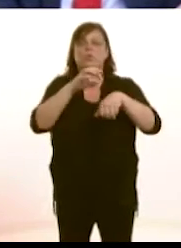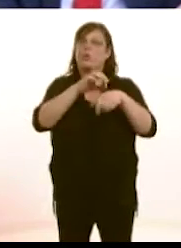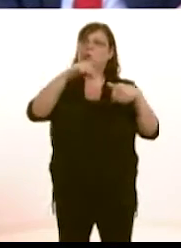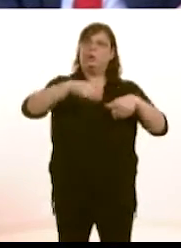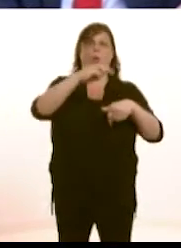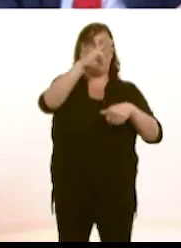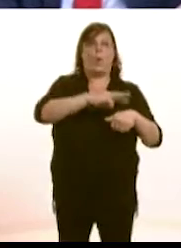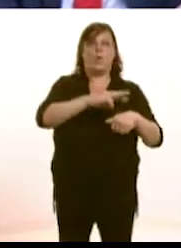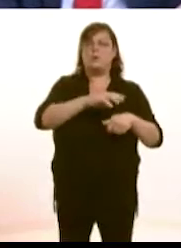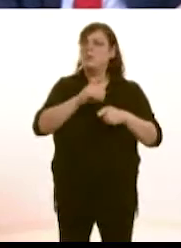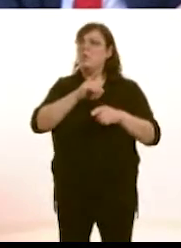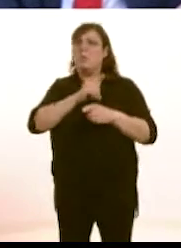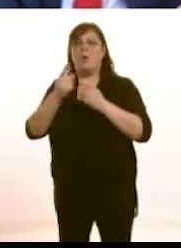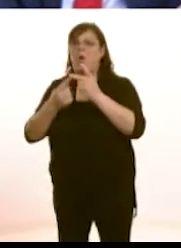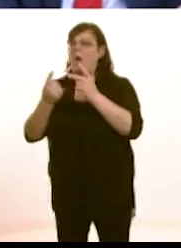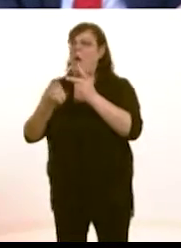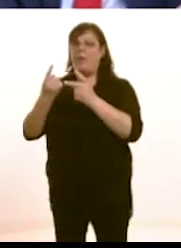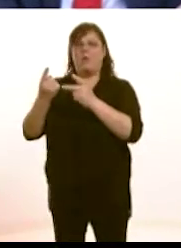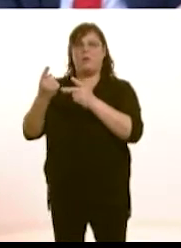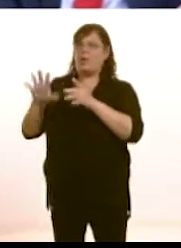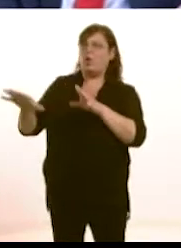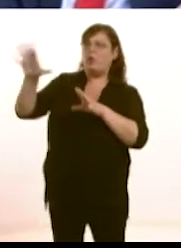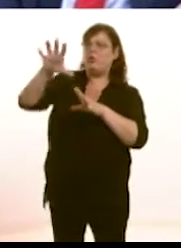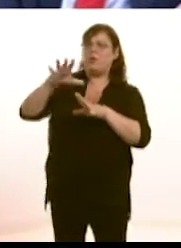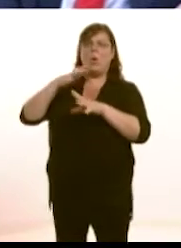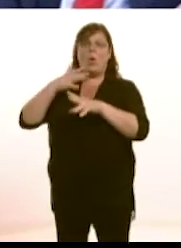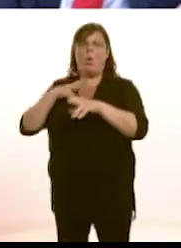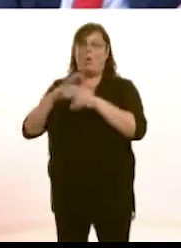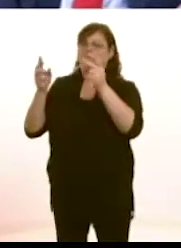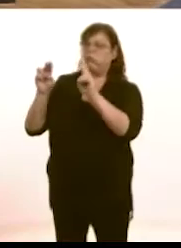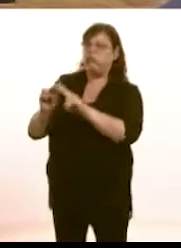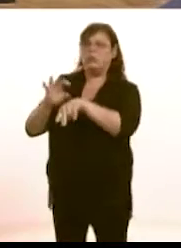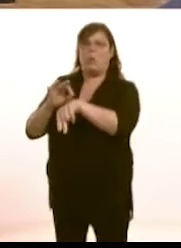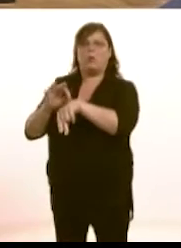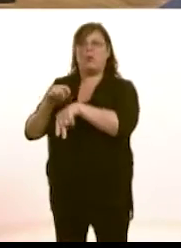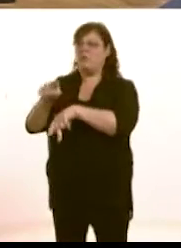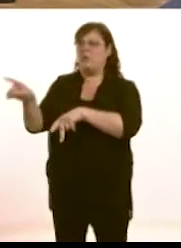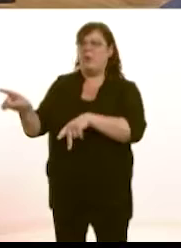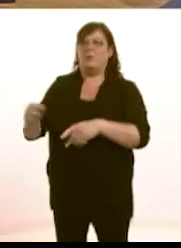try to create a situation where fewer and fewer doctors are available to treat our people. Mark Reckless: 3.